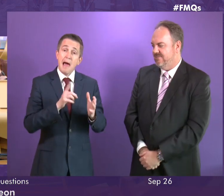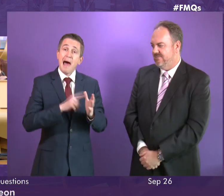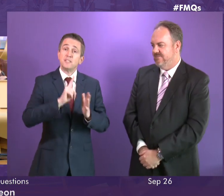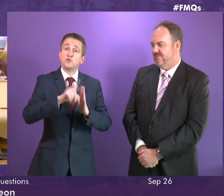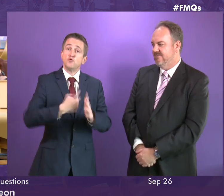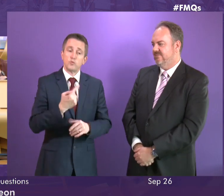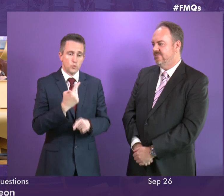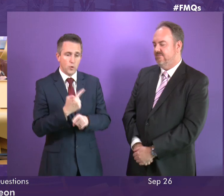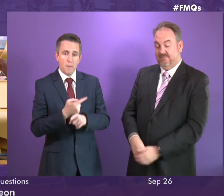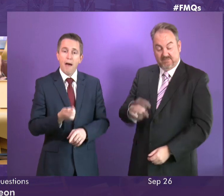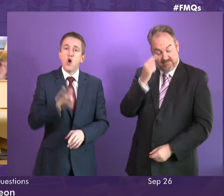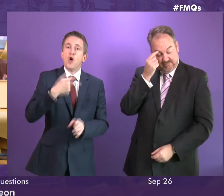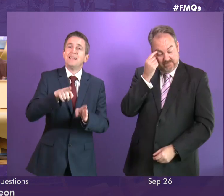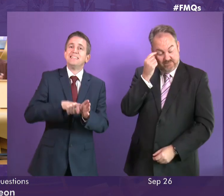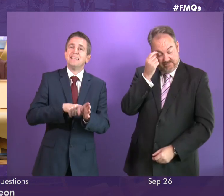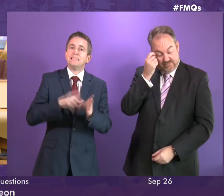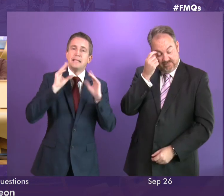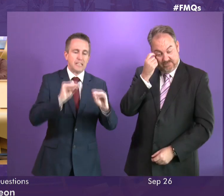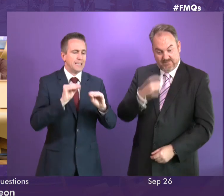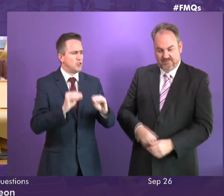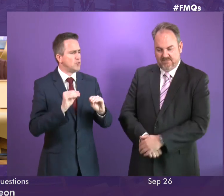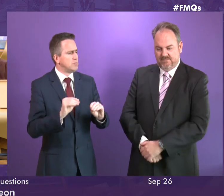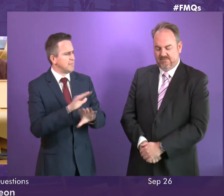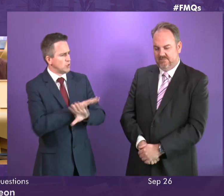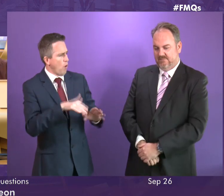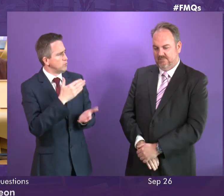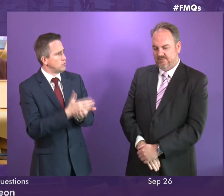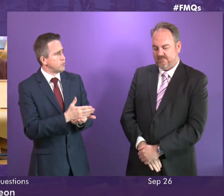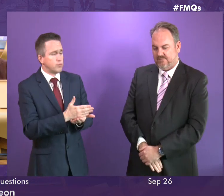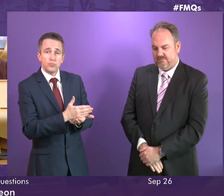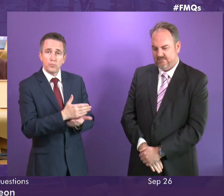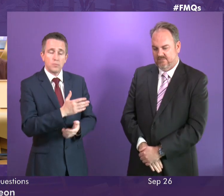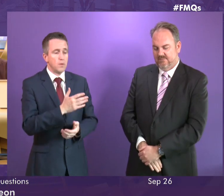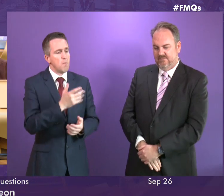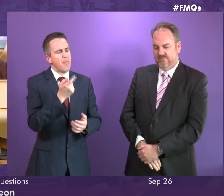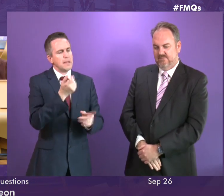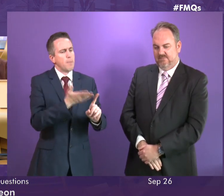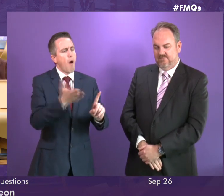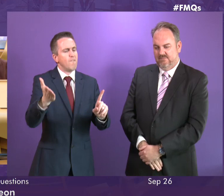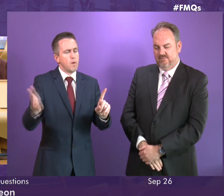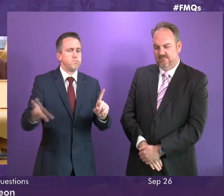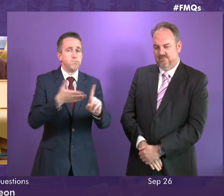has just said about early years education is not the case, but that is another matter.